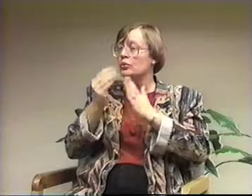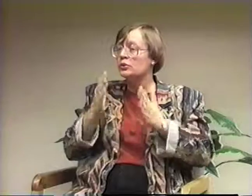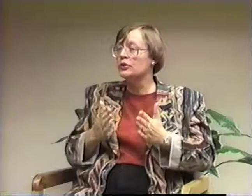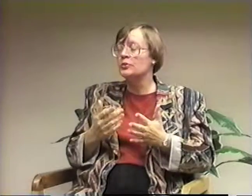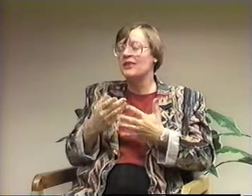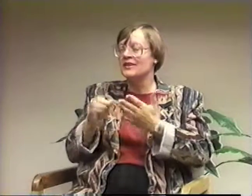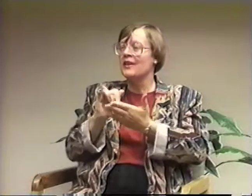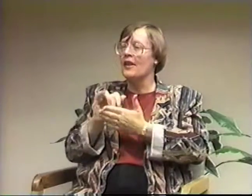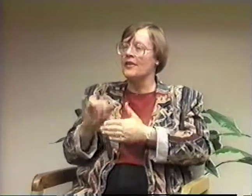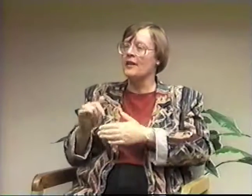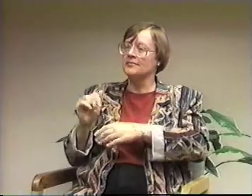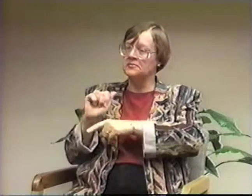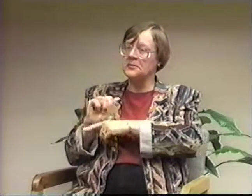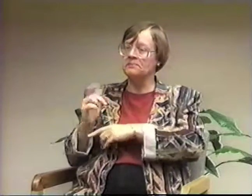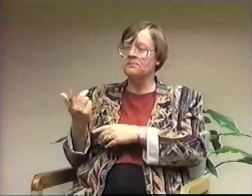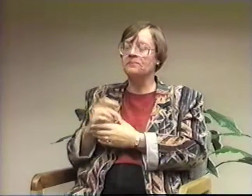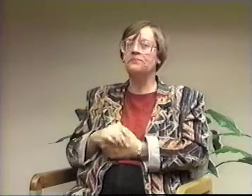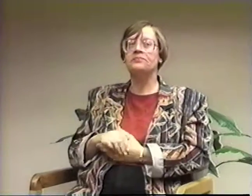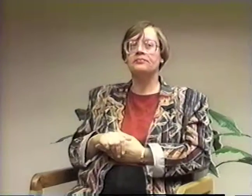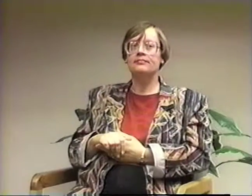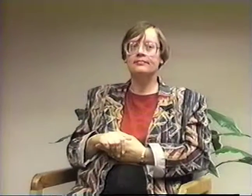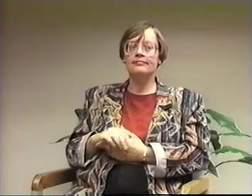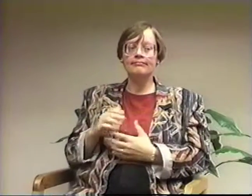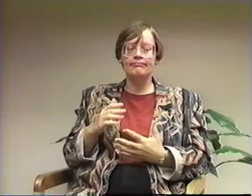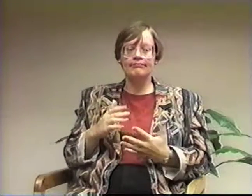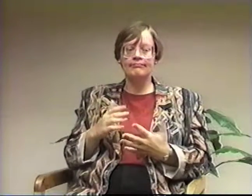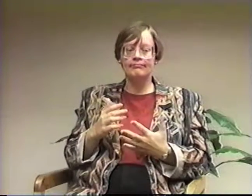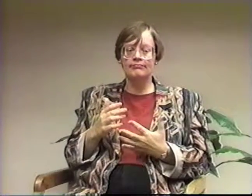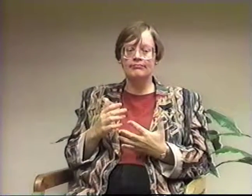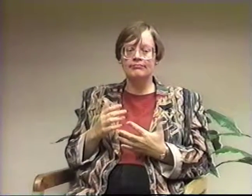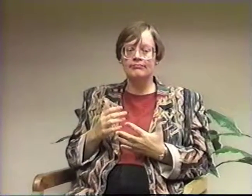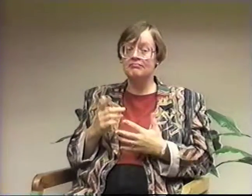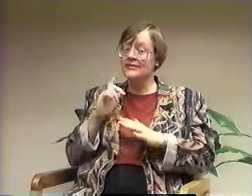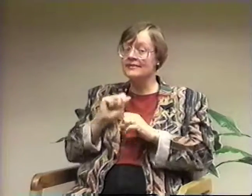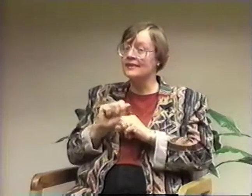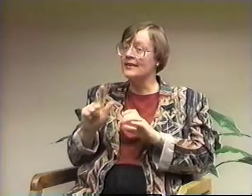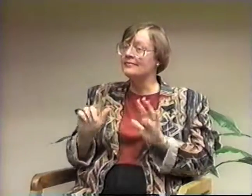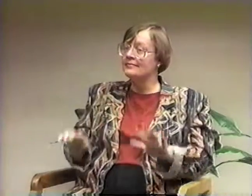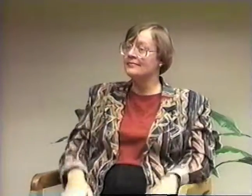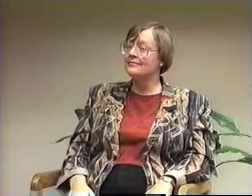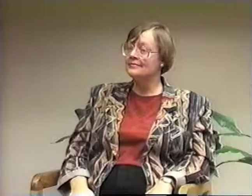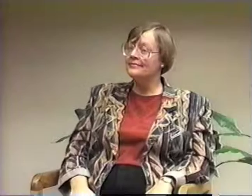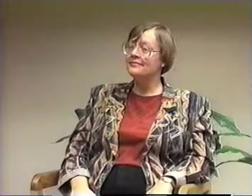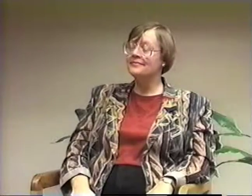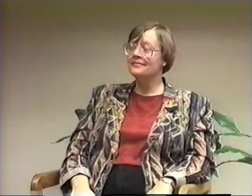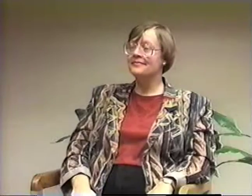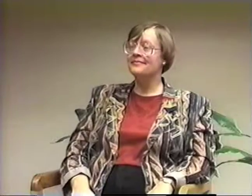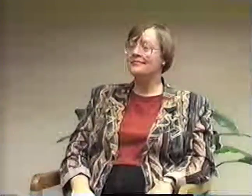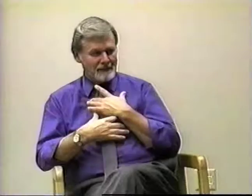The salespeople are all trained as to how to do the paperwork and answer any questions from customers.